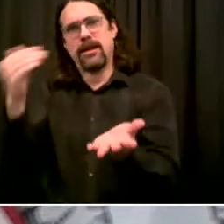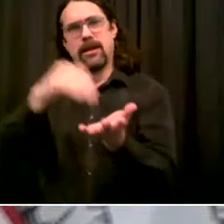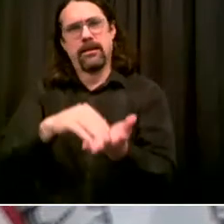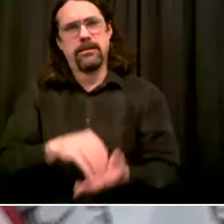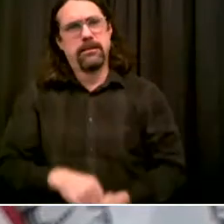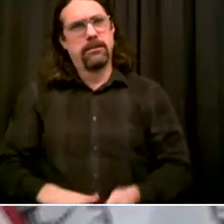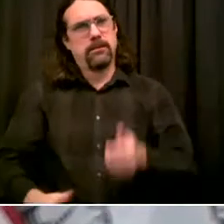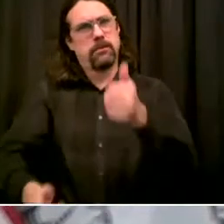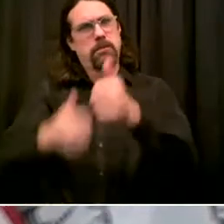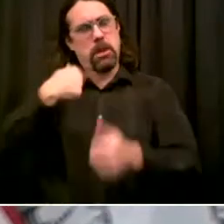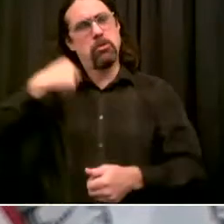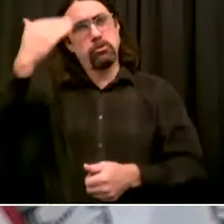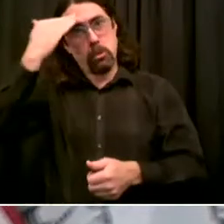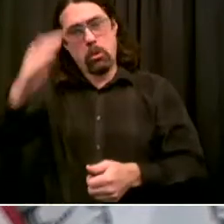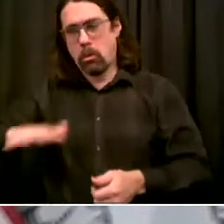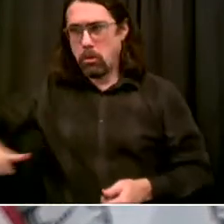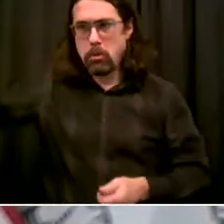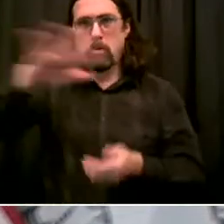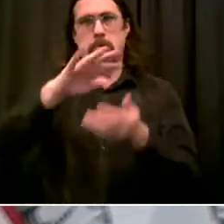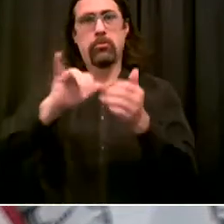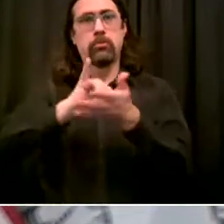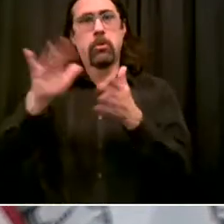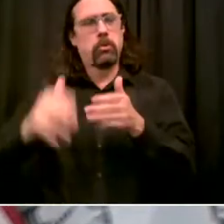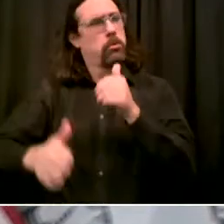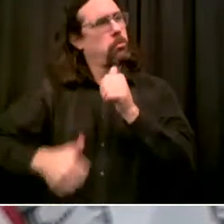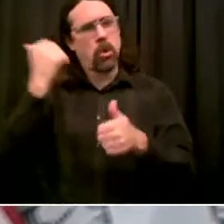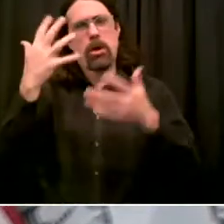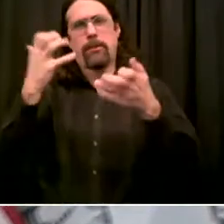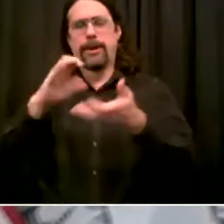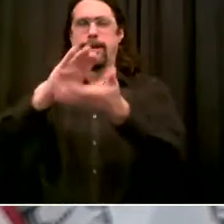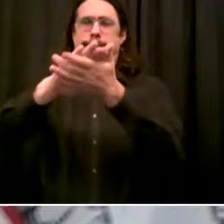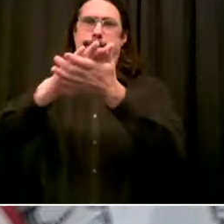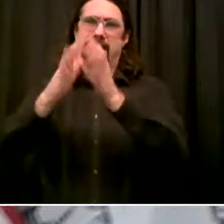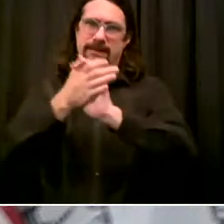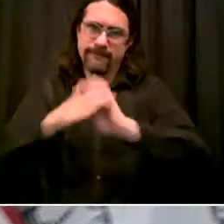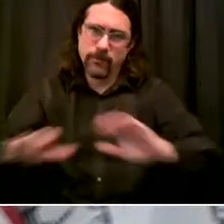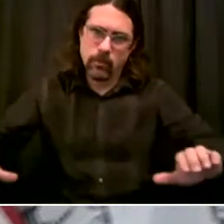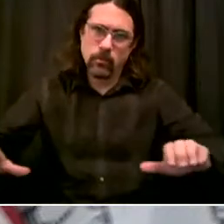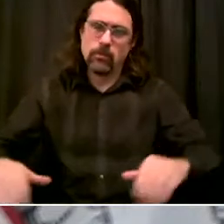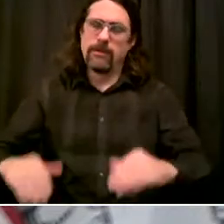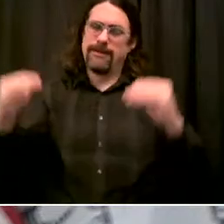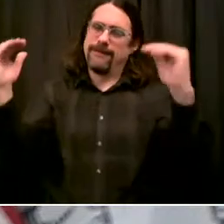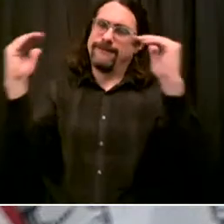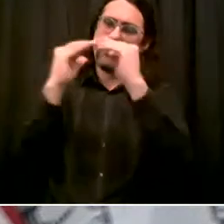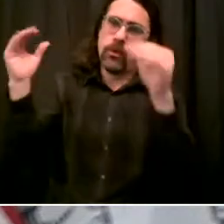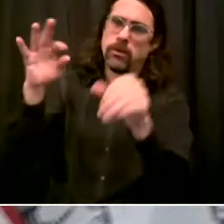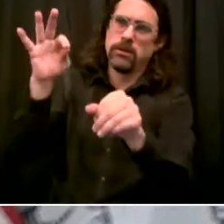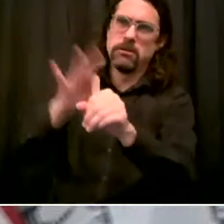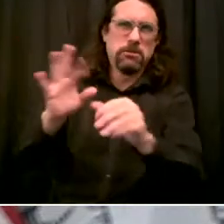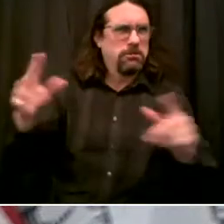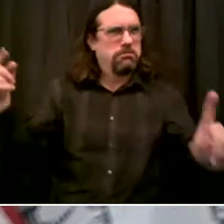MAJORITY OF NEW YORKERS WANT IS THE PEACEFUL APPROACH TO THIS ELECTION DYDYNAMIMIC AND THE ABABITILY TO MOVE FORWAWADR A AN